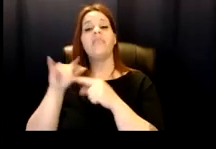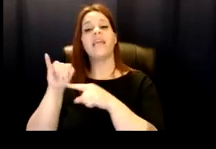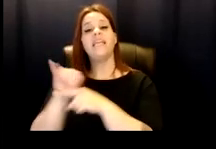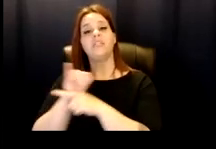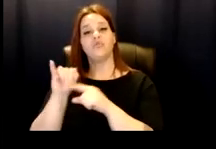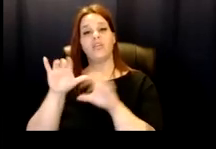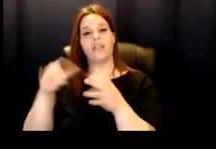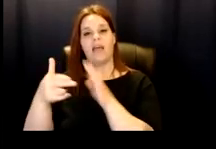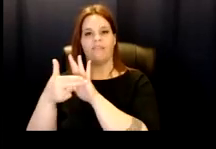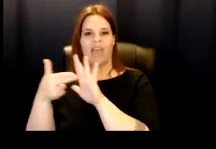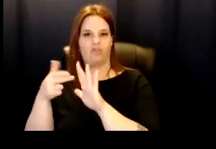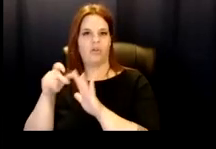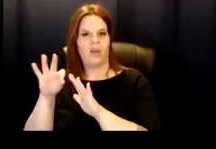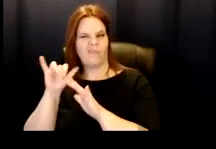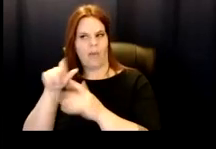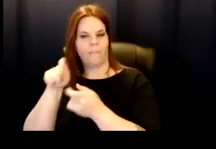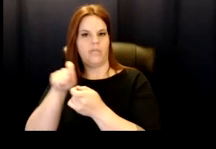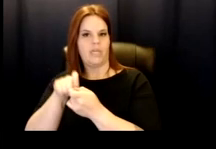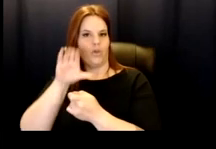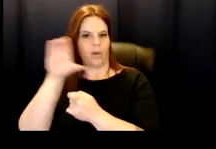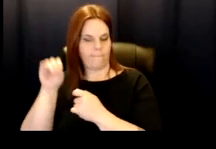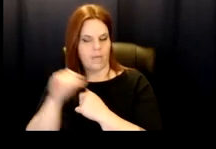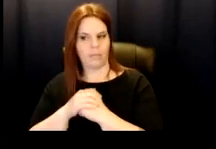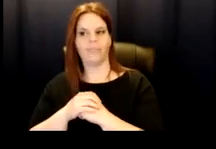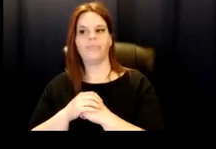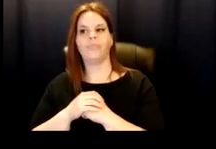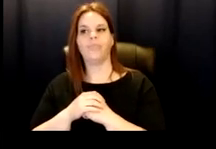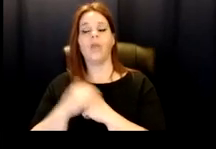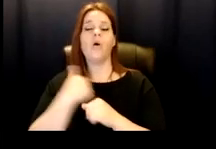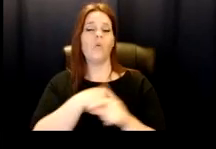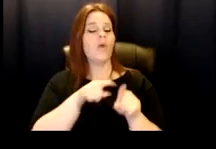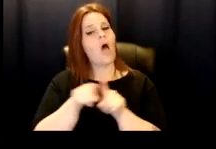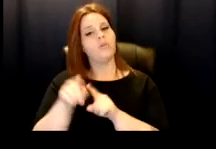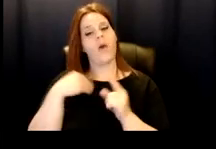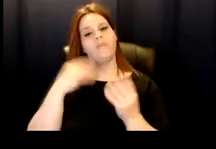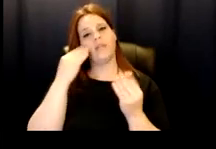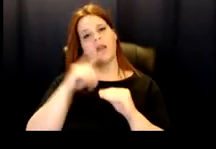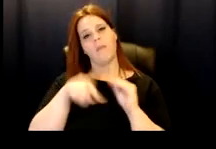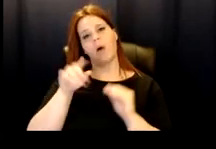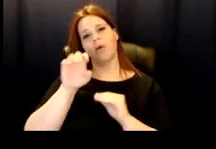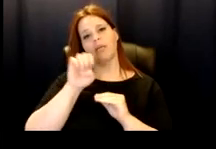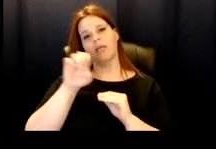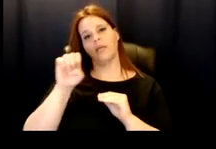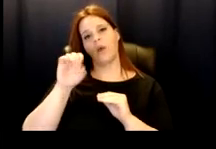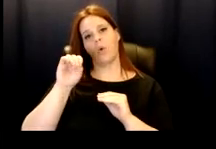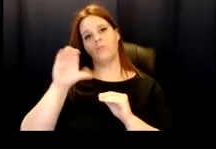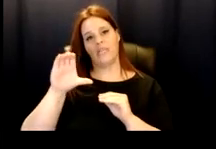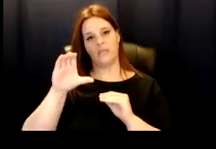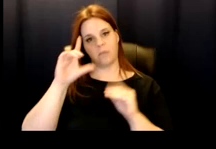of the of the particular employer. We also have data on the EEOC's resolution or determination